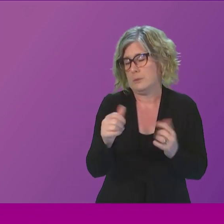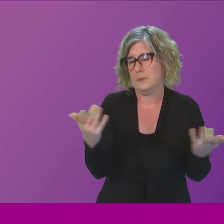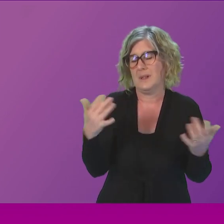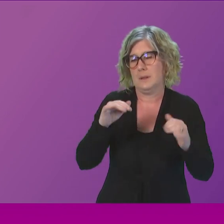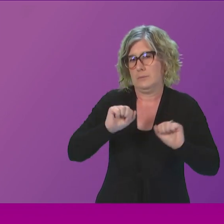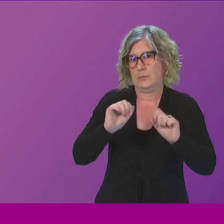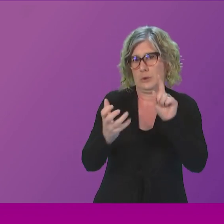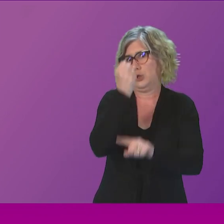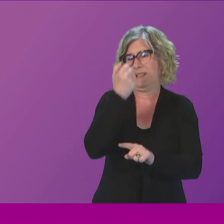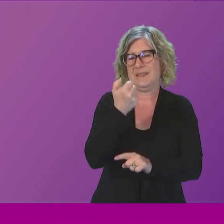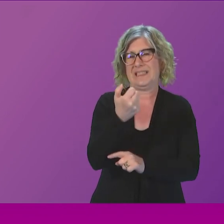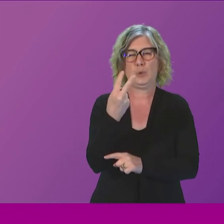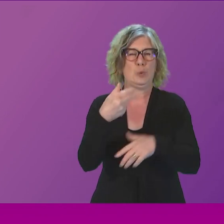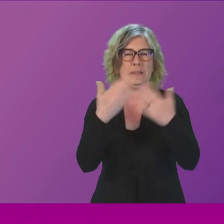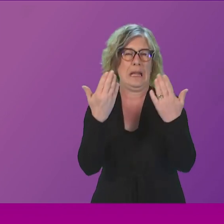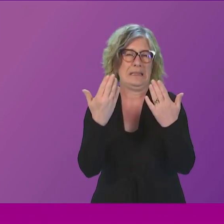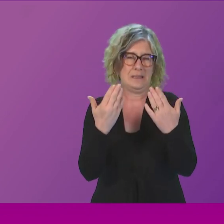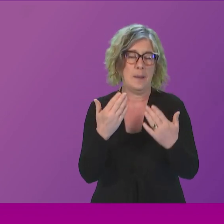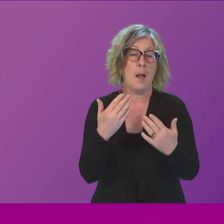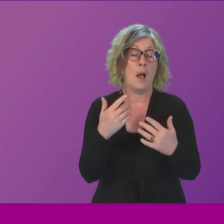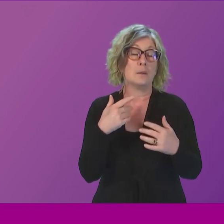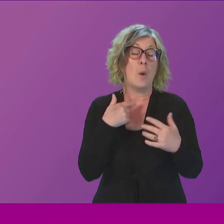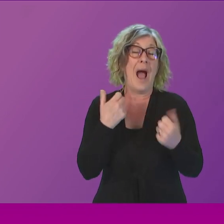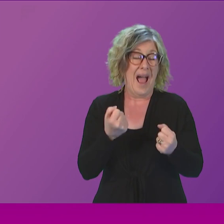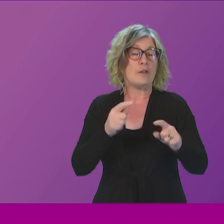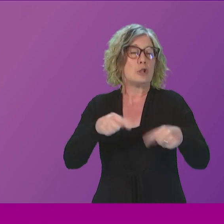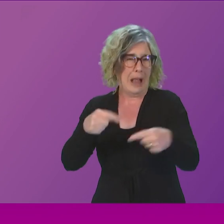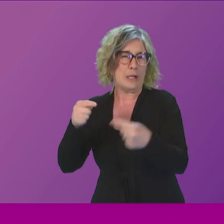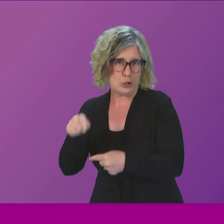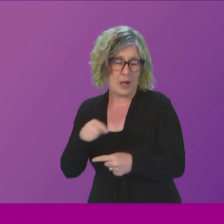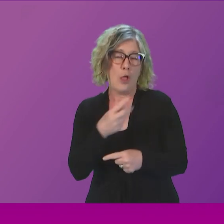Challenges still remain and, although we are close to the 31-day target, we are not quite meeting it.